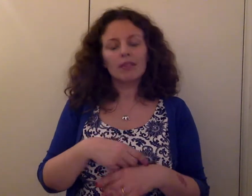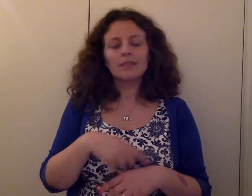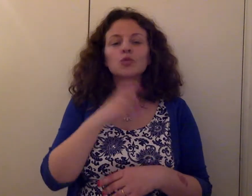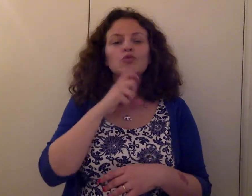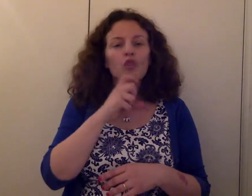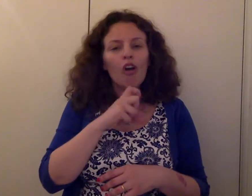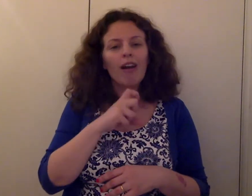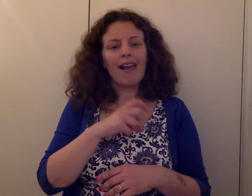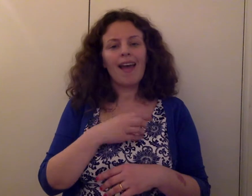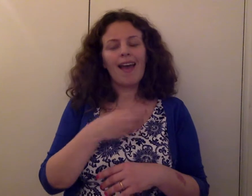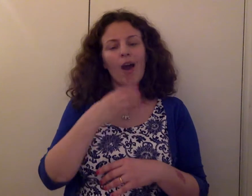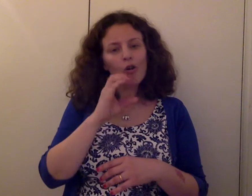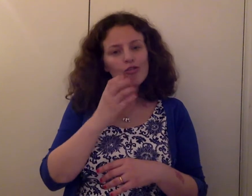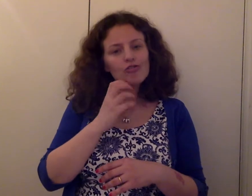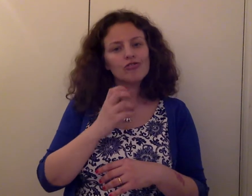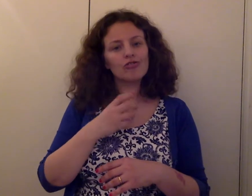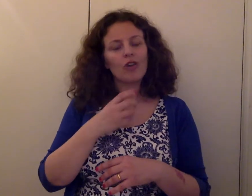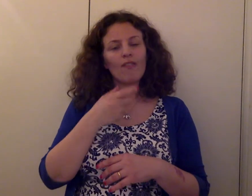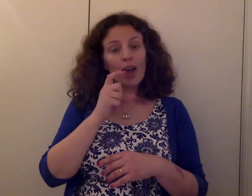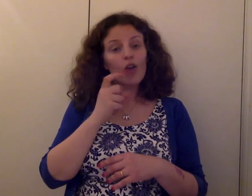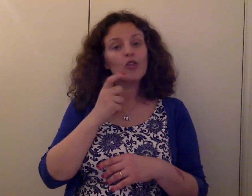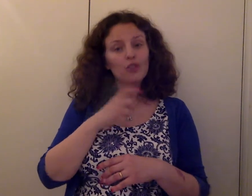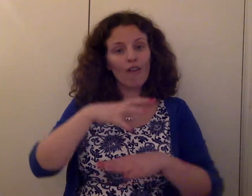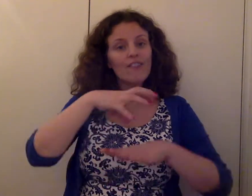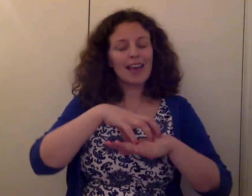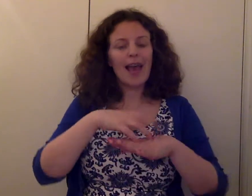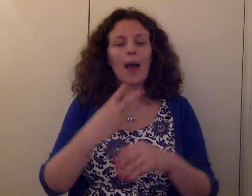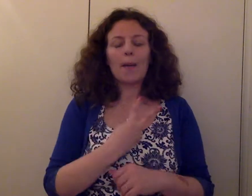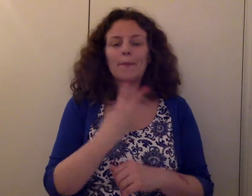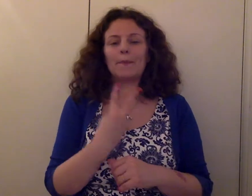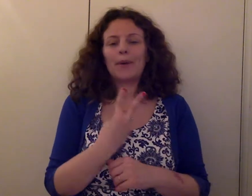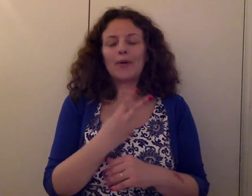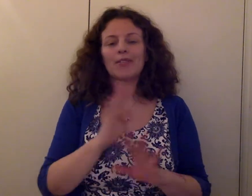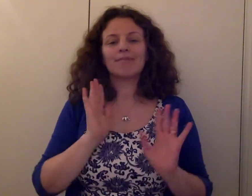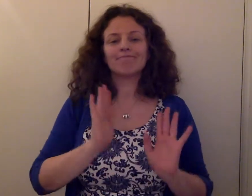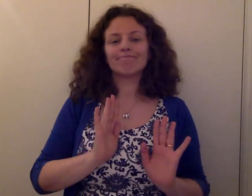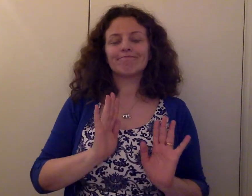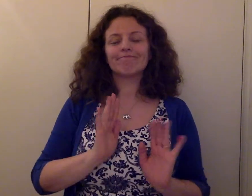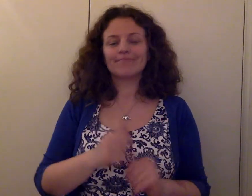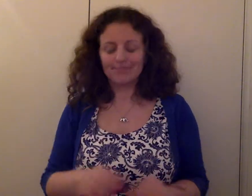Chocolate, coffee cake, both, that's it.